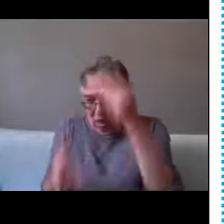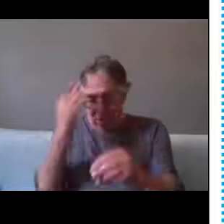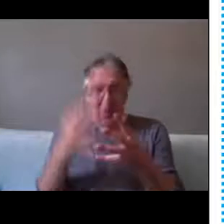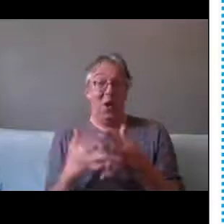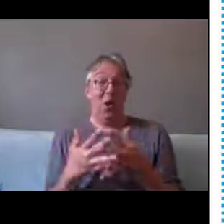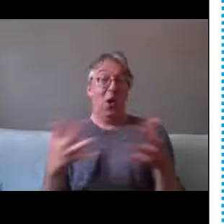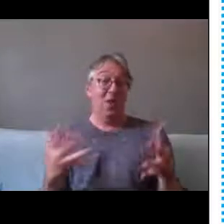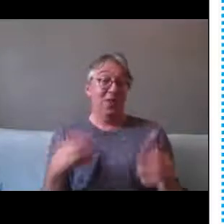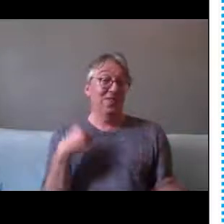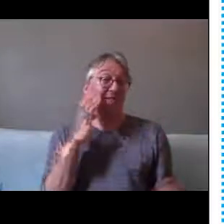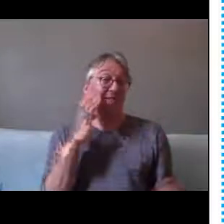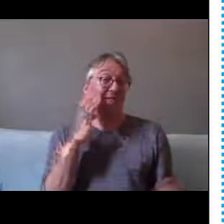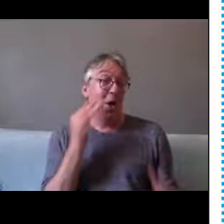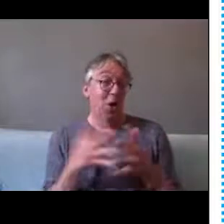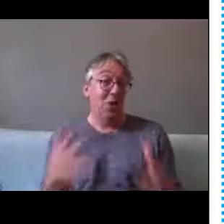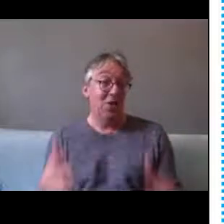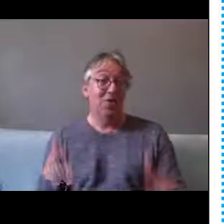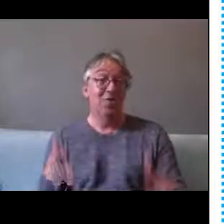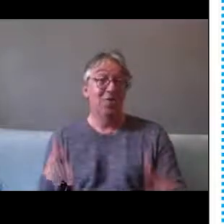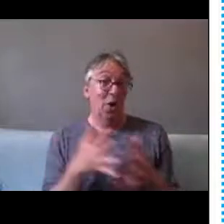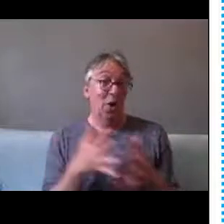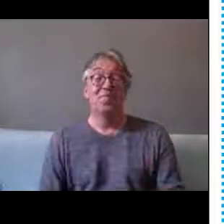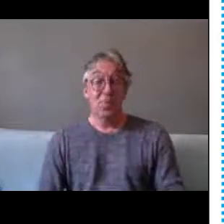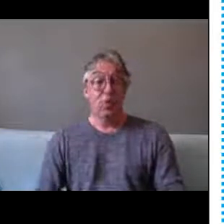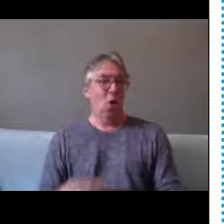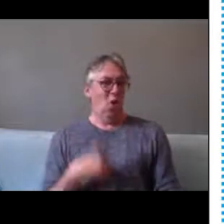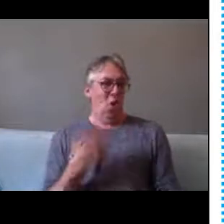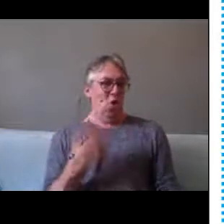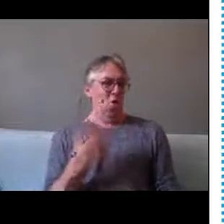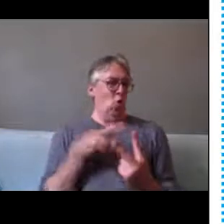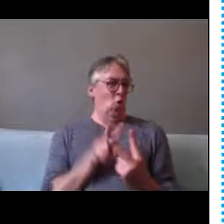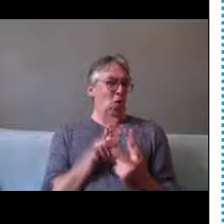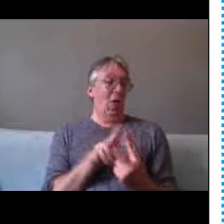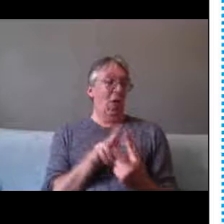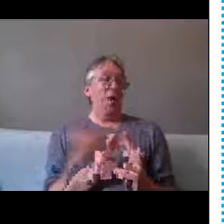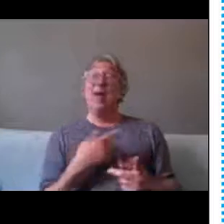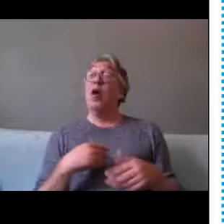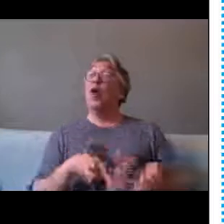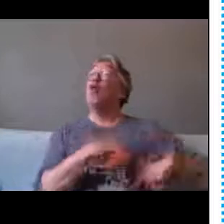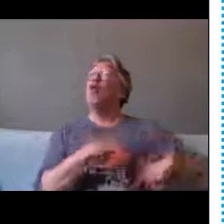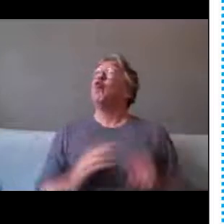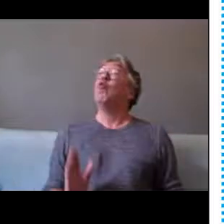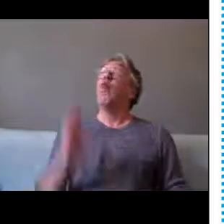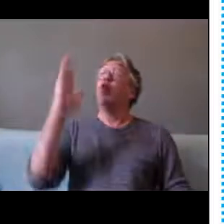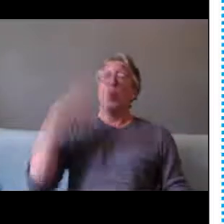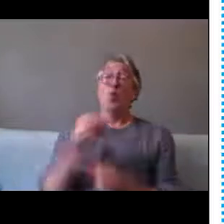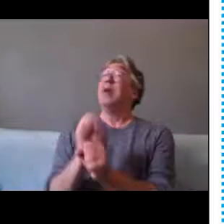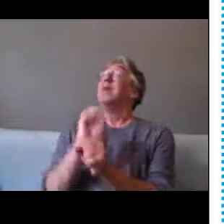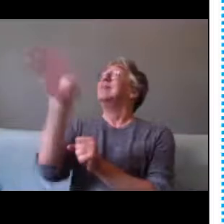Beside acting as sending organisation, we have various consultation services